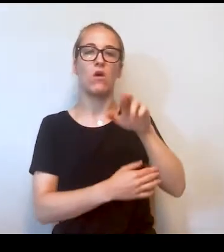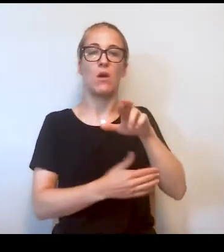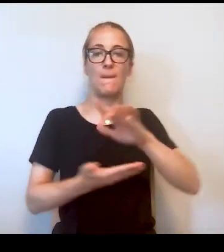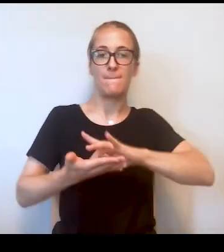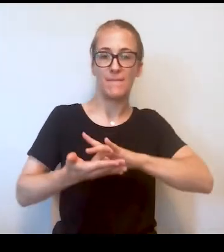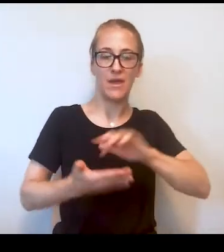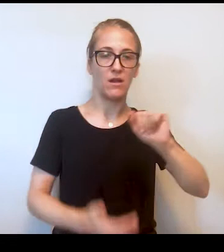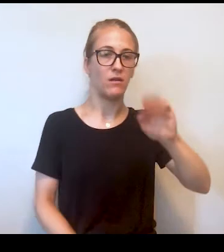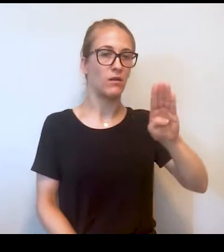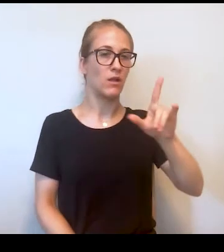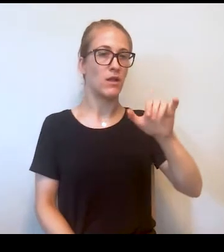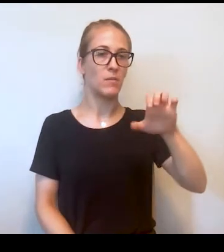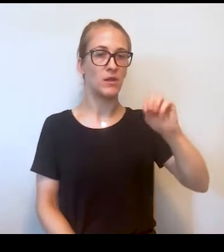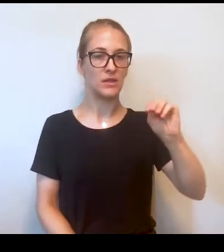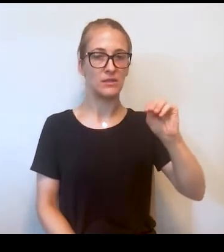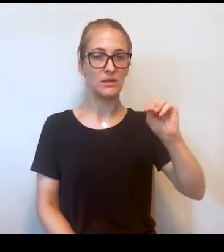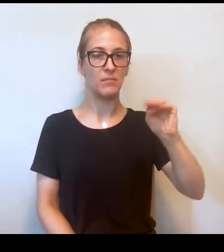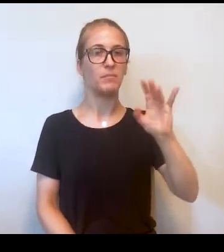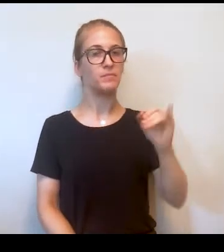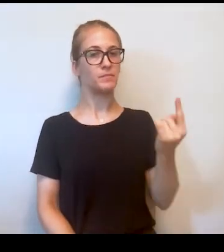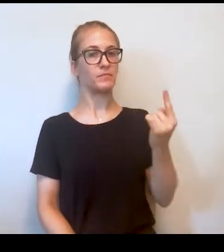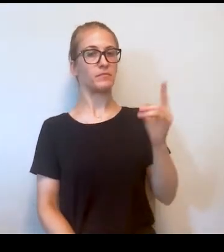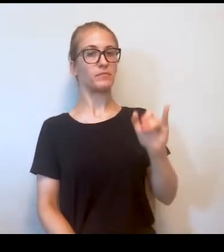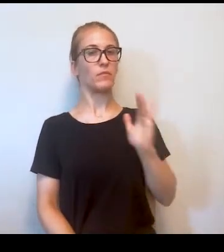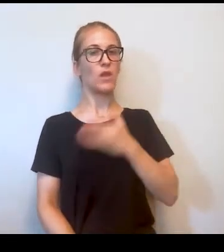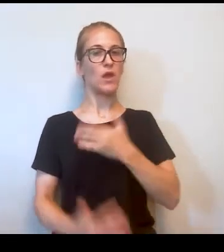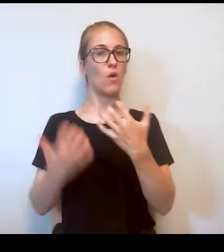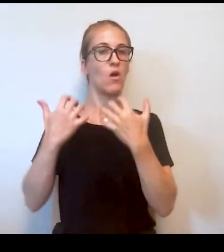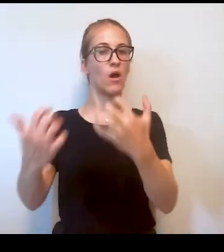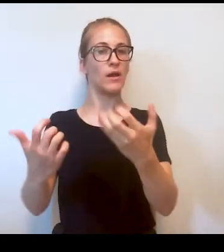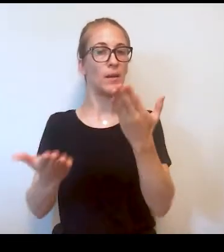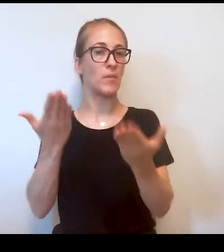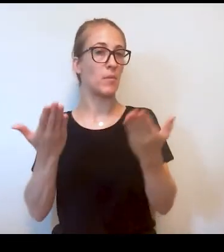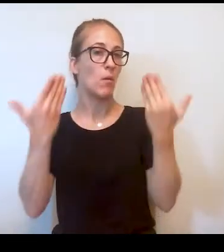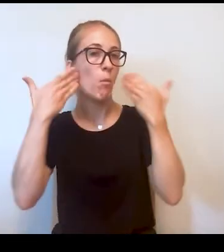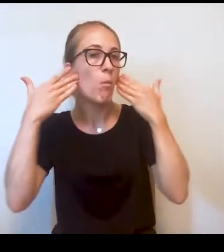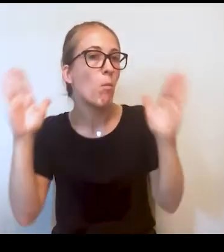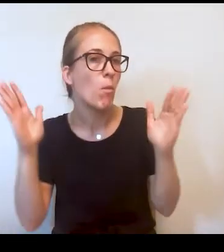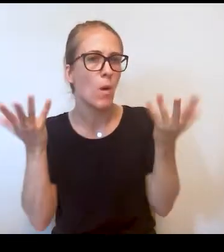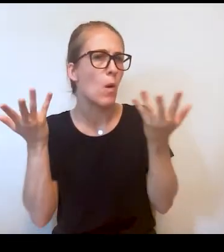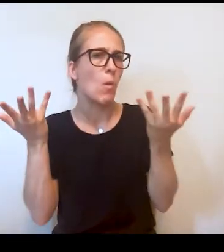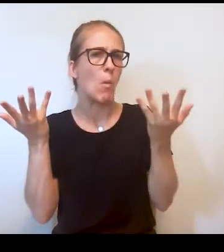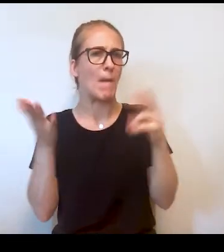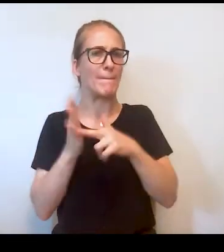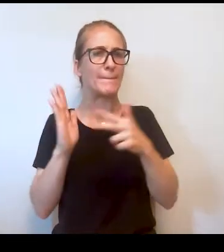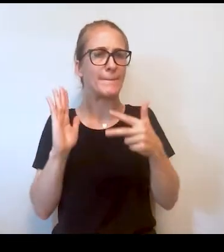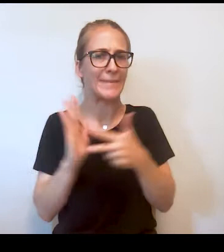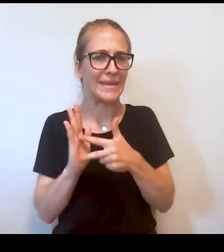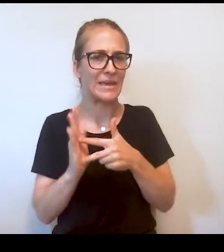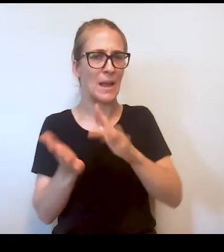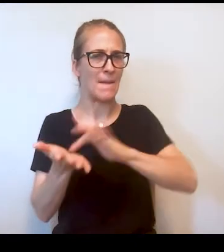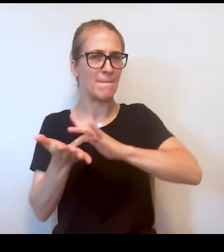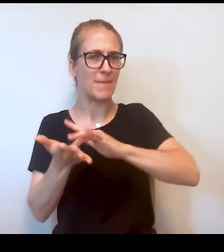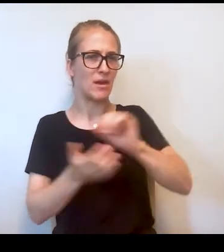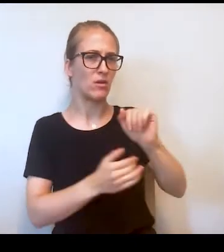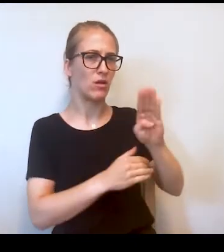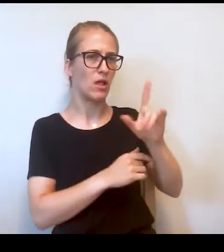And I think that's something, also, that... Our audience may not be aware of what that even is. What is medical ableism?